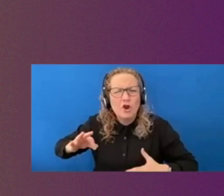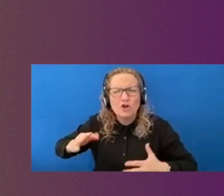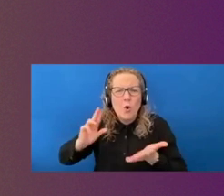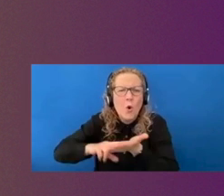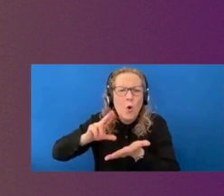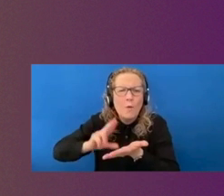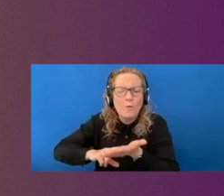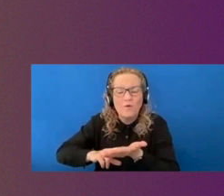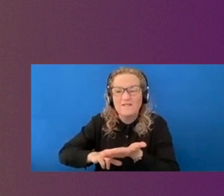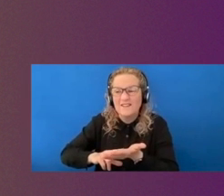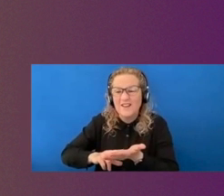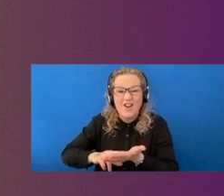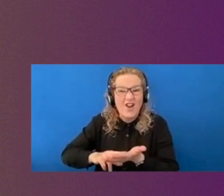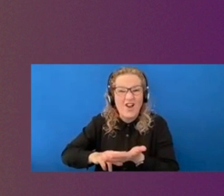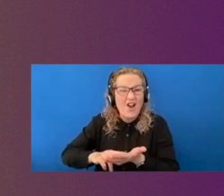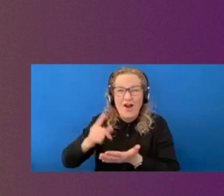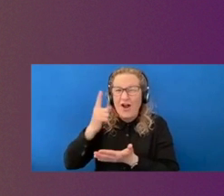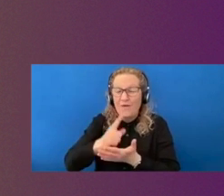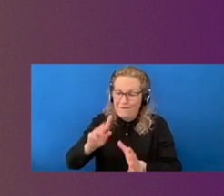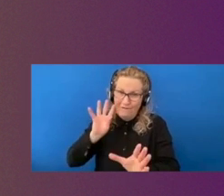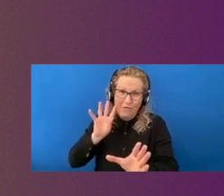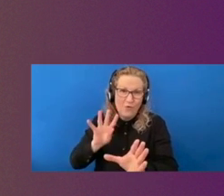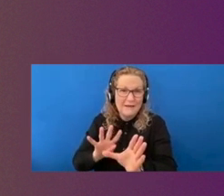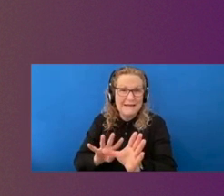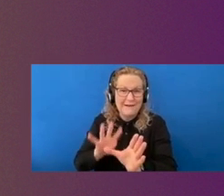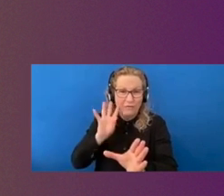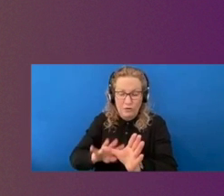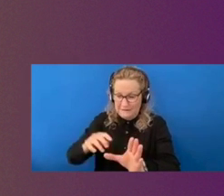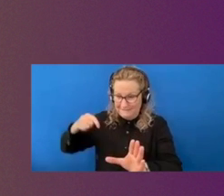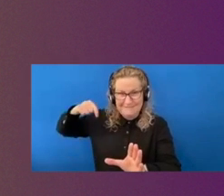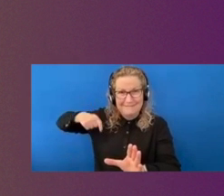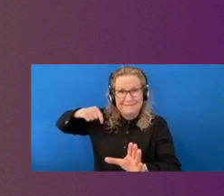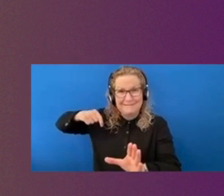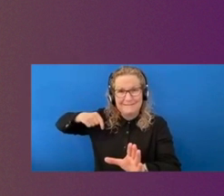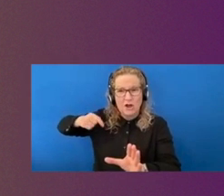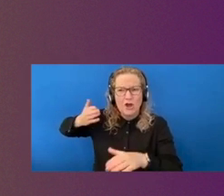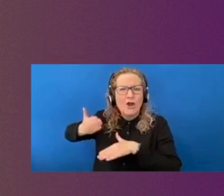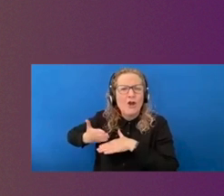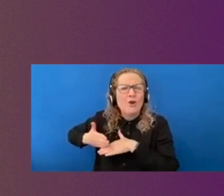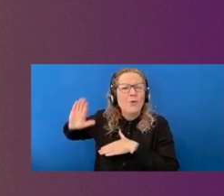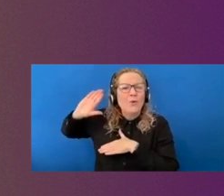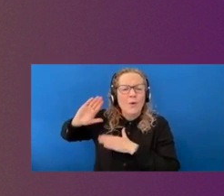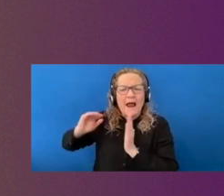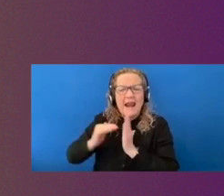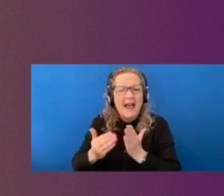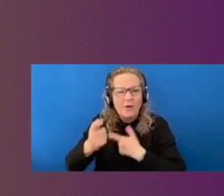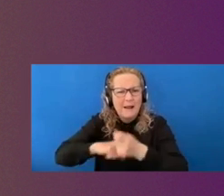in 2016 and 2017 and it was just starting out at the time so if the standard makeup had happened